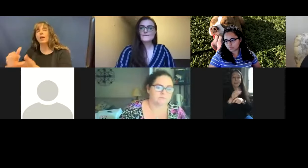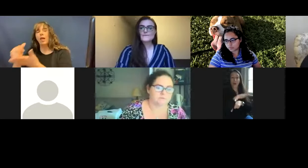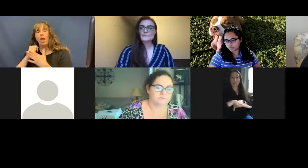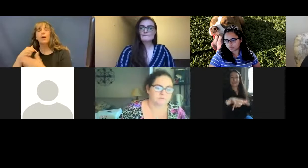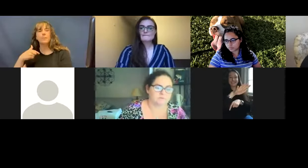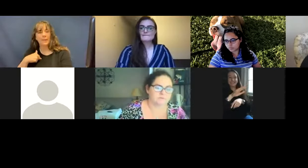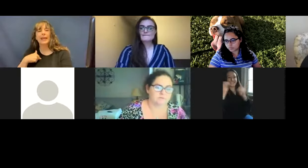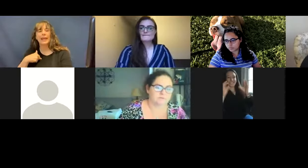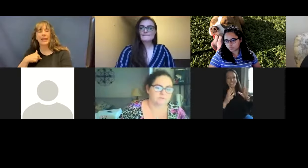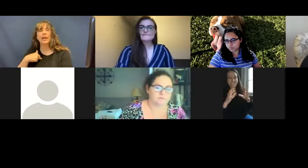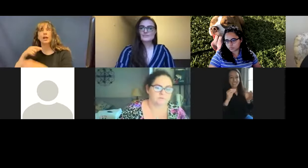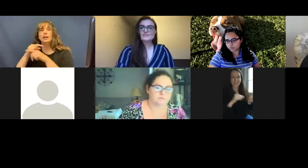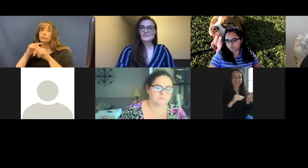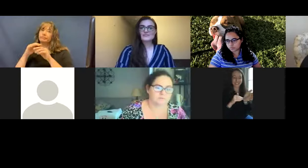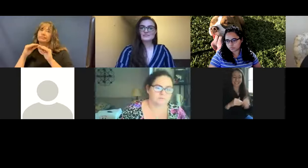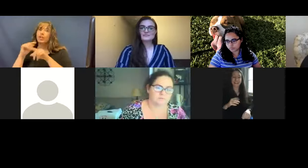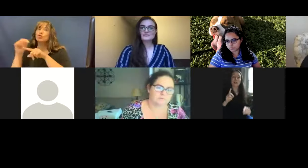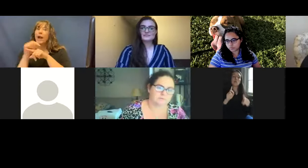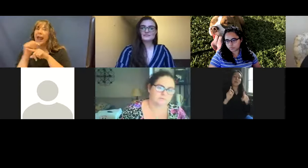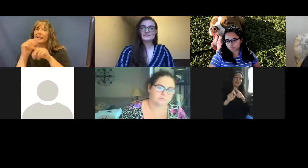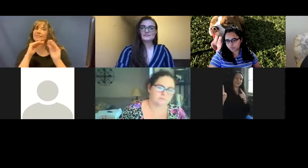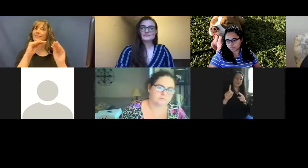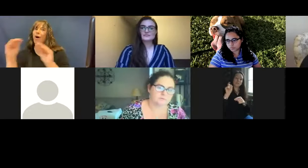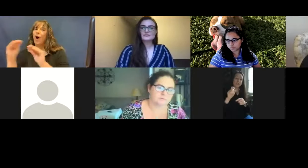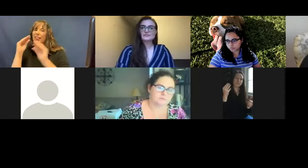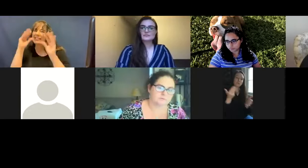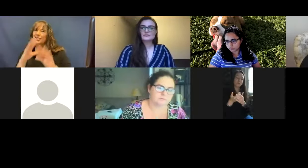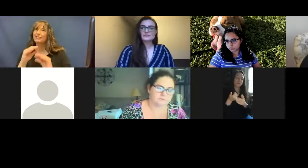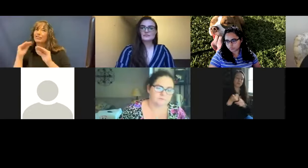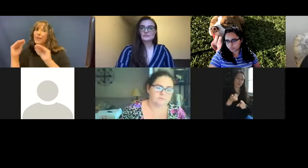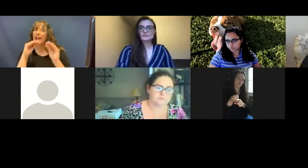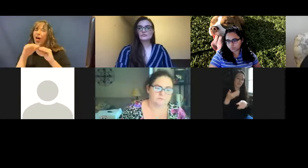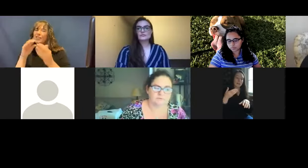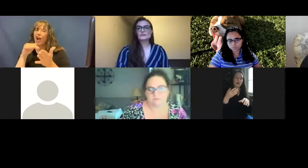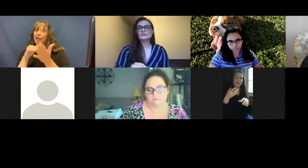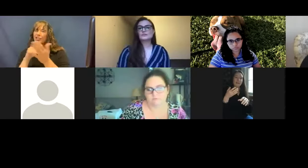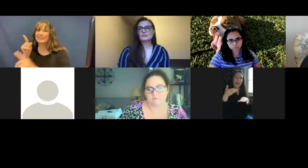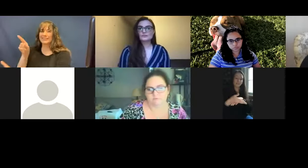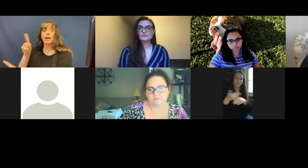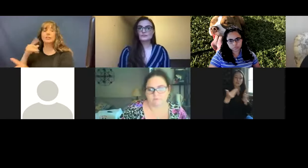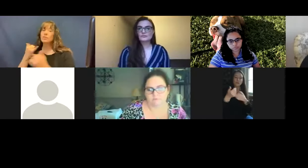all these teachers and doctors. But you still have to prove yourself. But after you prove